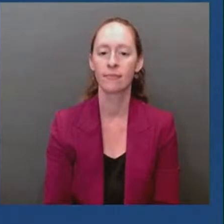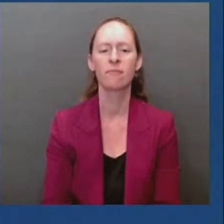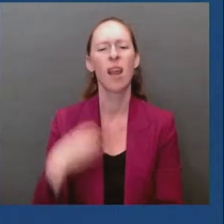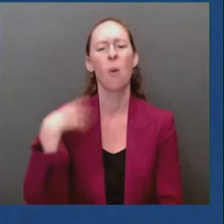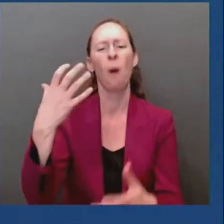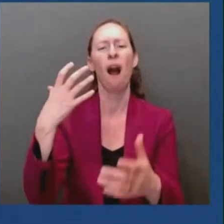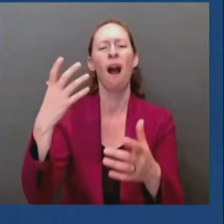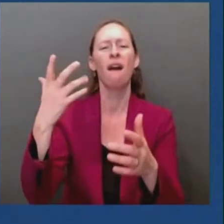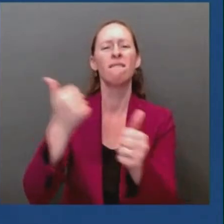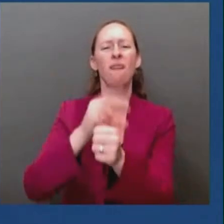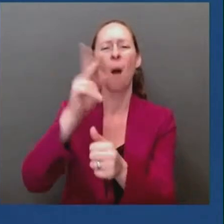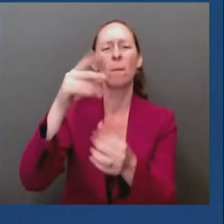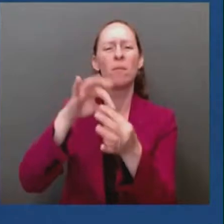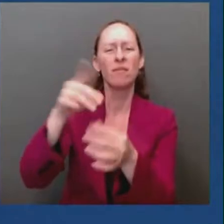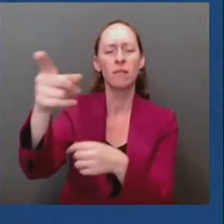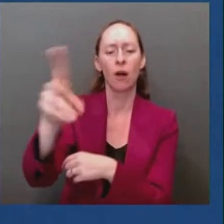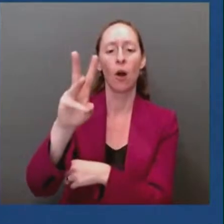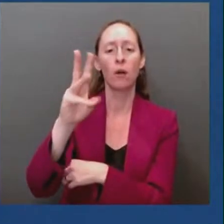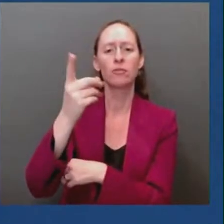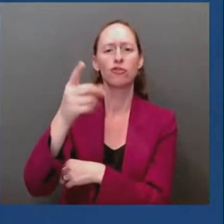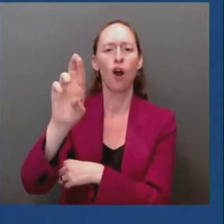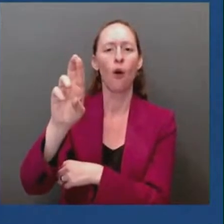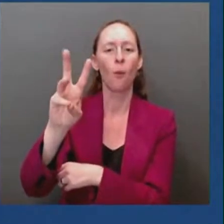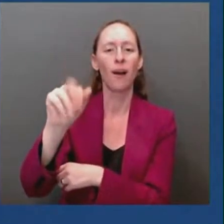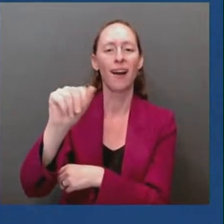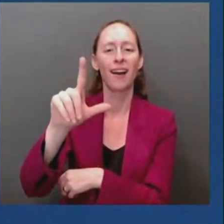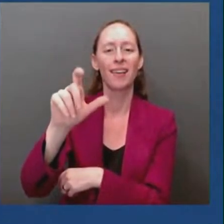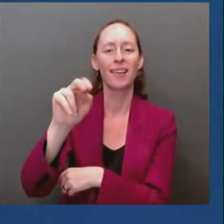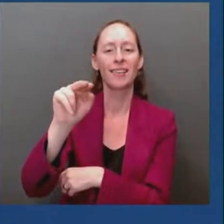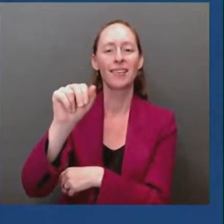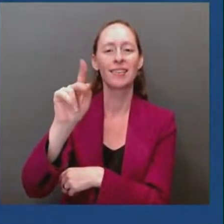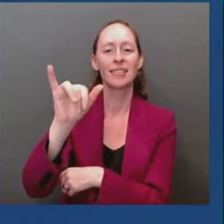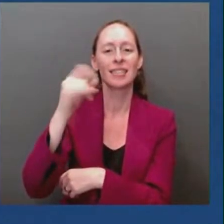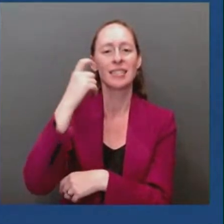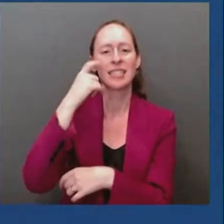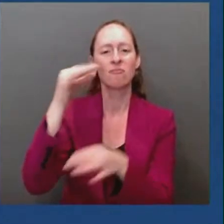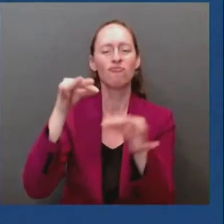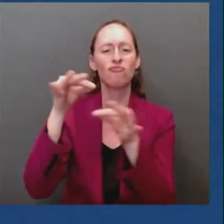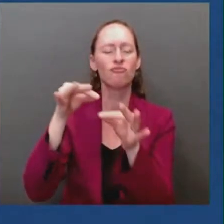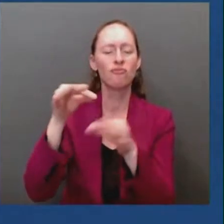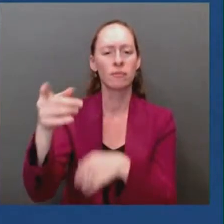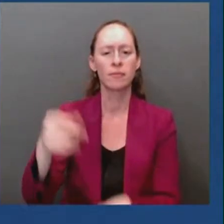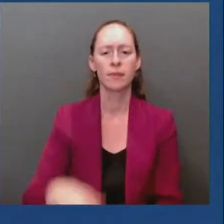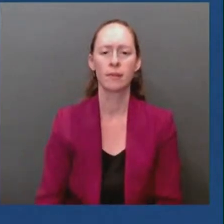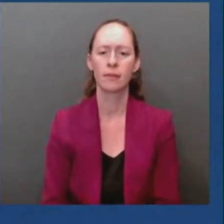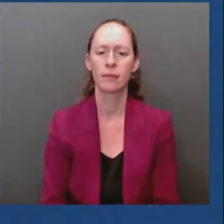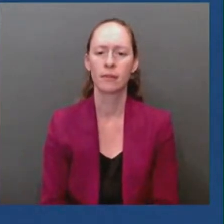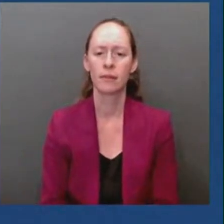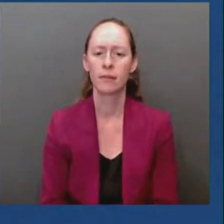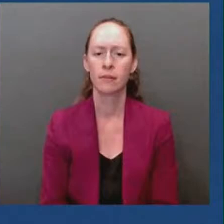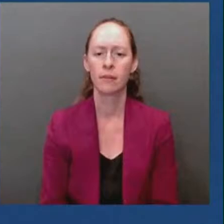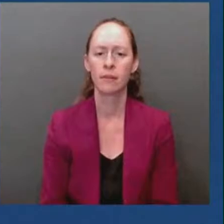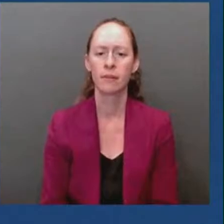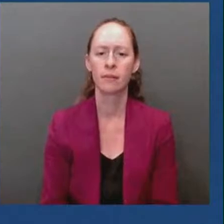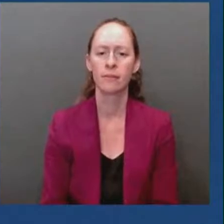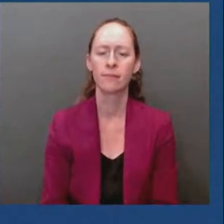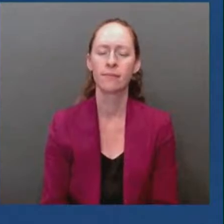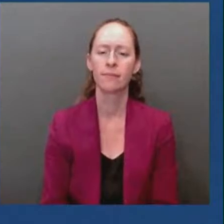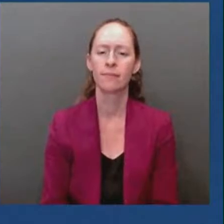LET'S FOLLOW UP ON THE PROJECTIONS THAT DR. WALENSKY